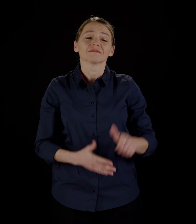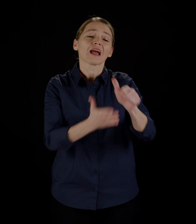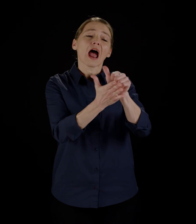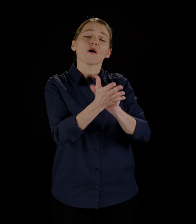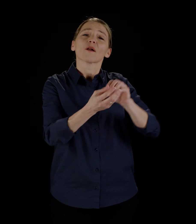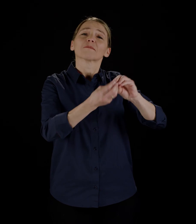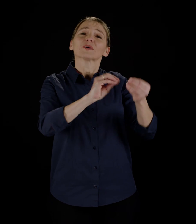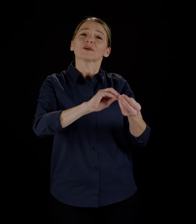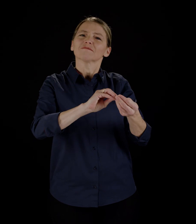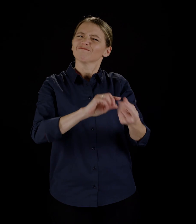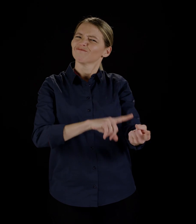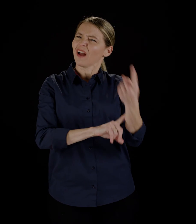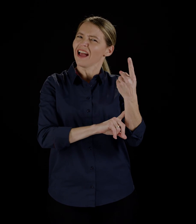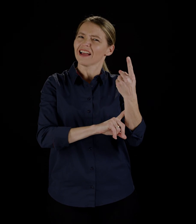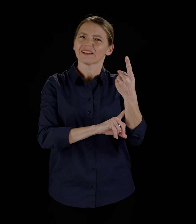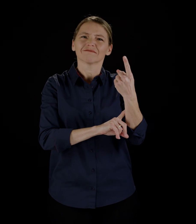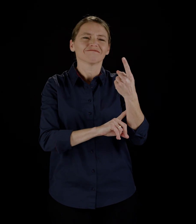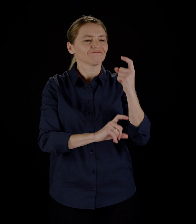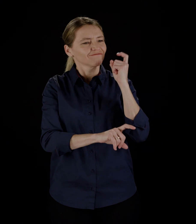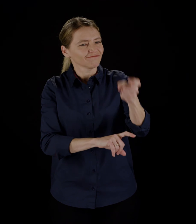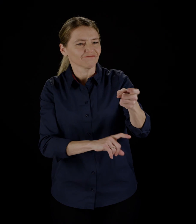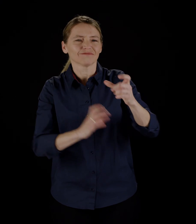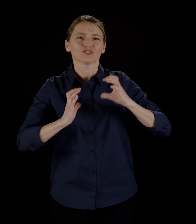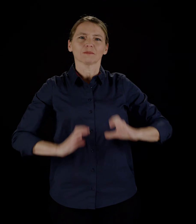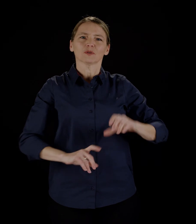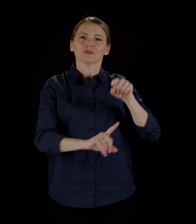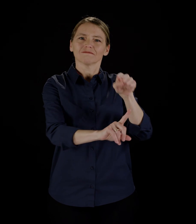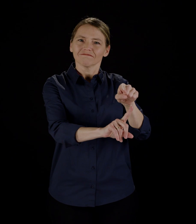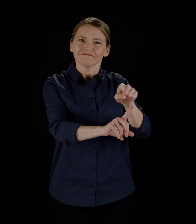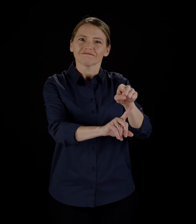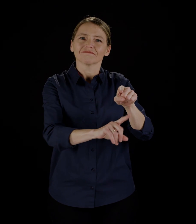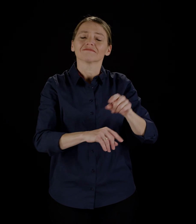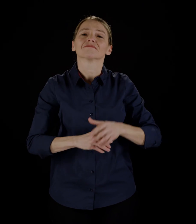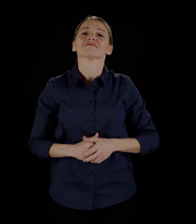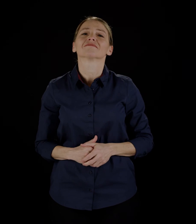An Account Number is a unique number that is assigned to a customer’s account with